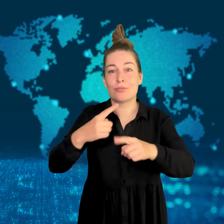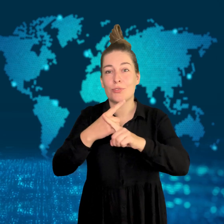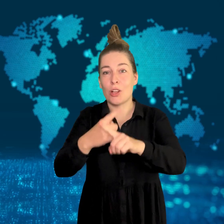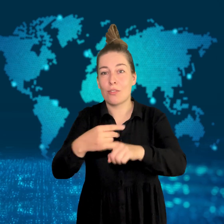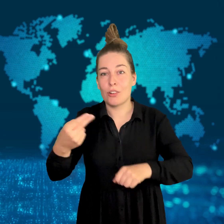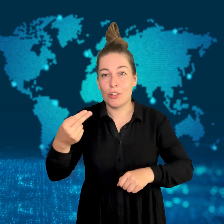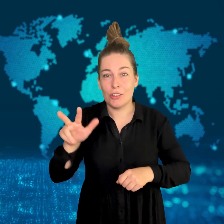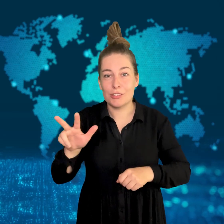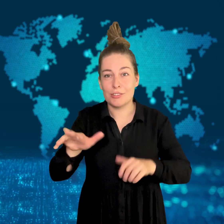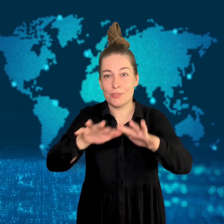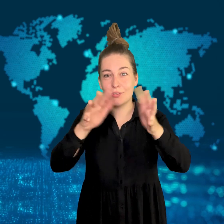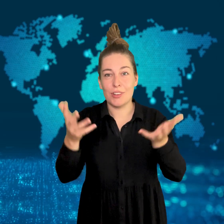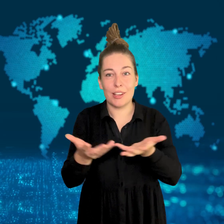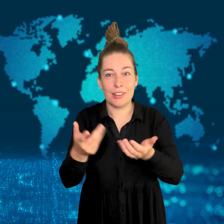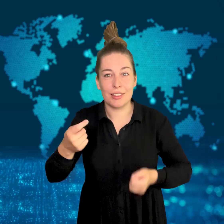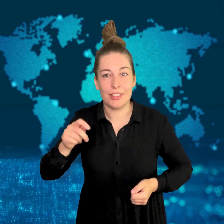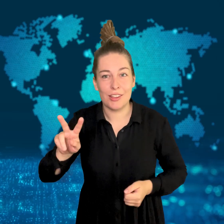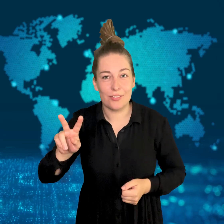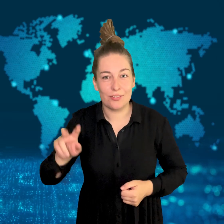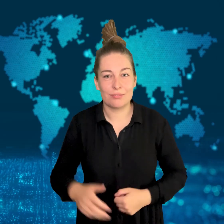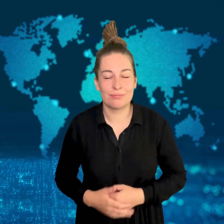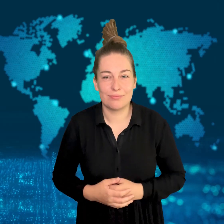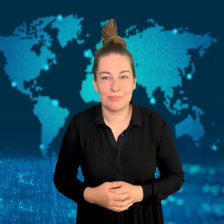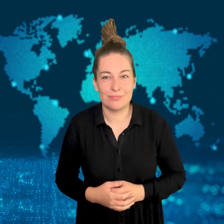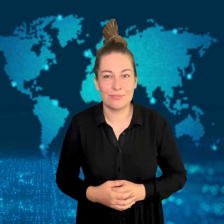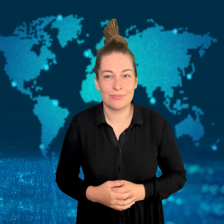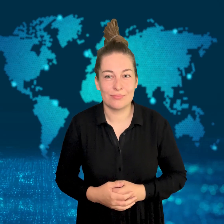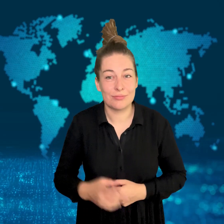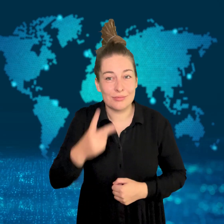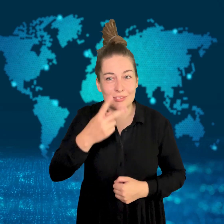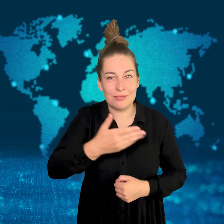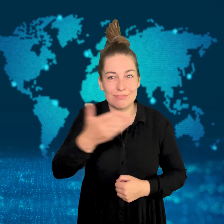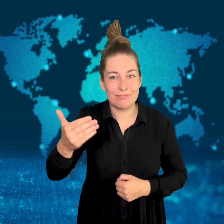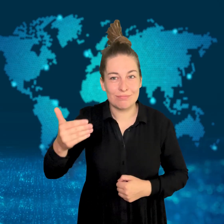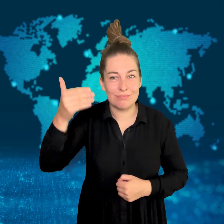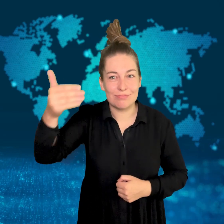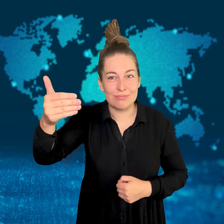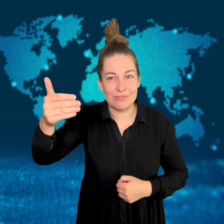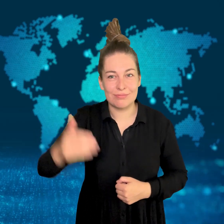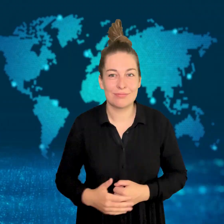to get new video updates! See you next time!